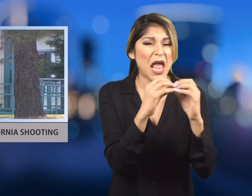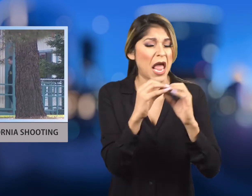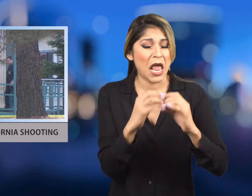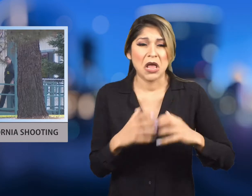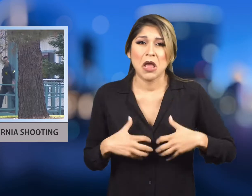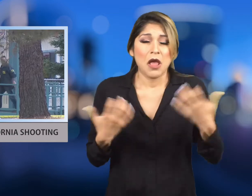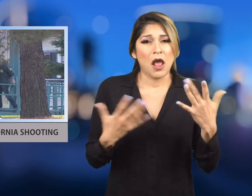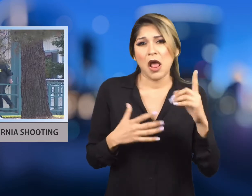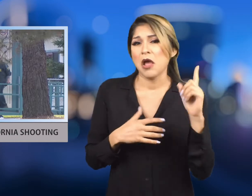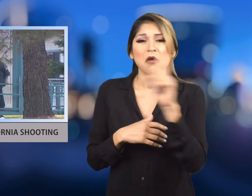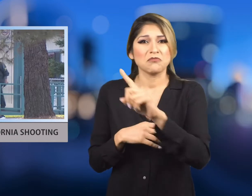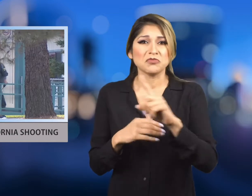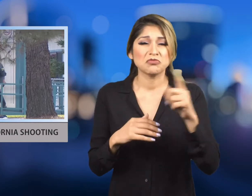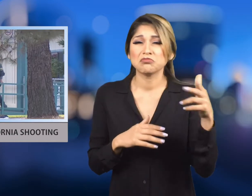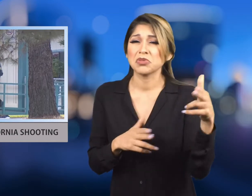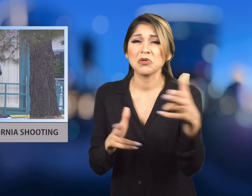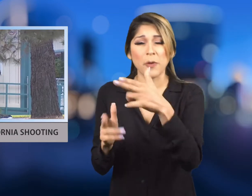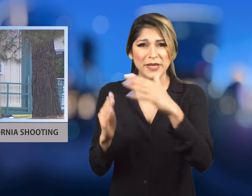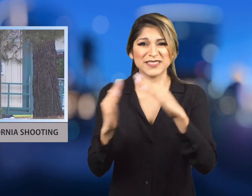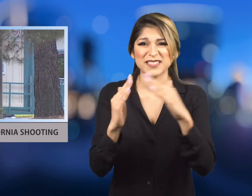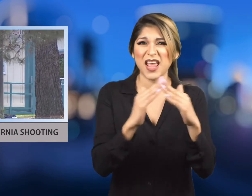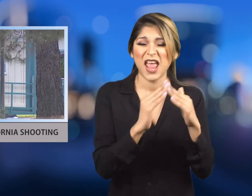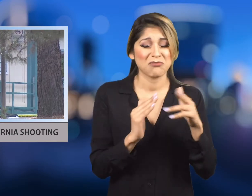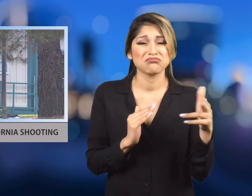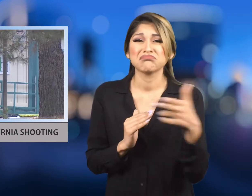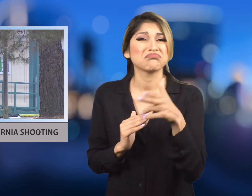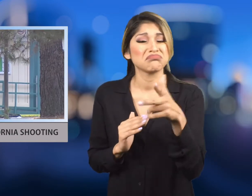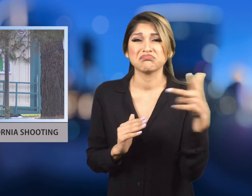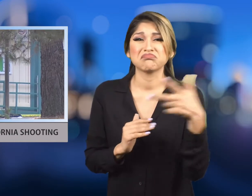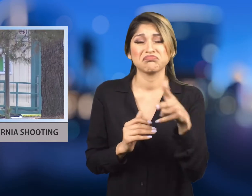dispute and then spread across town.